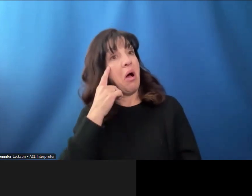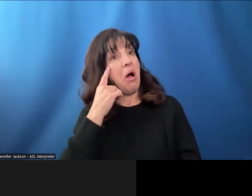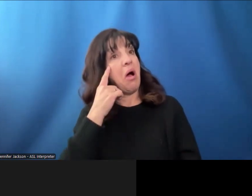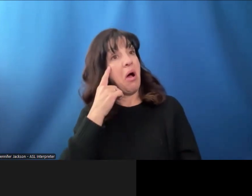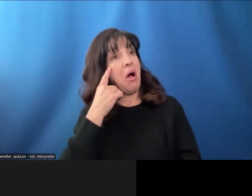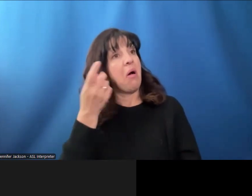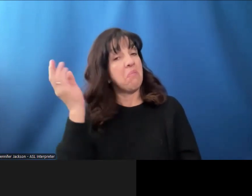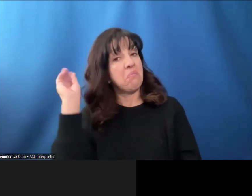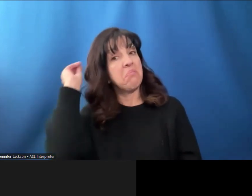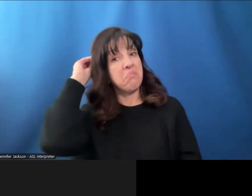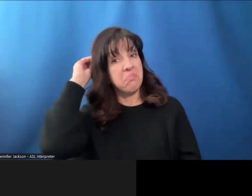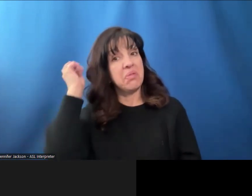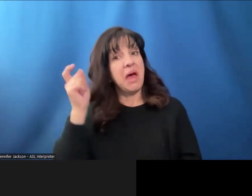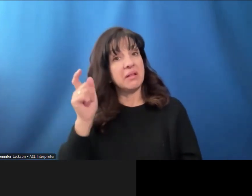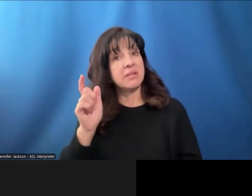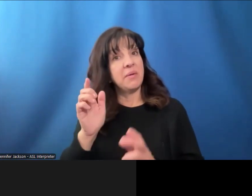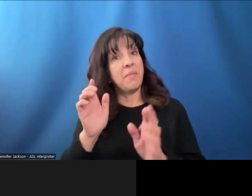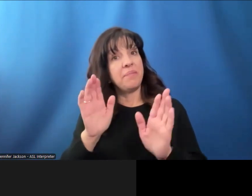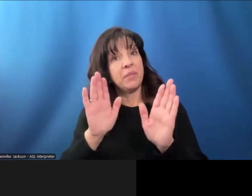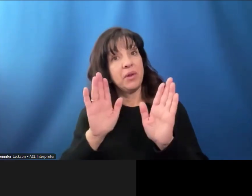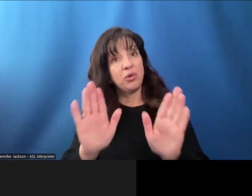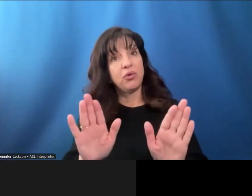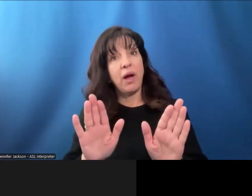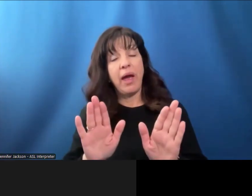really great takeaway.